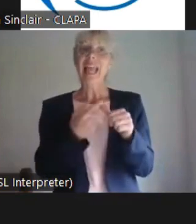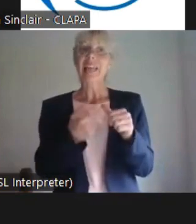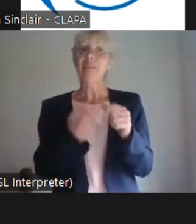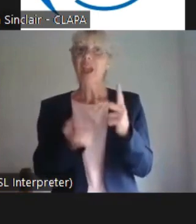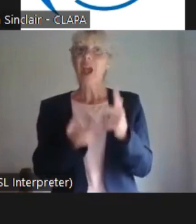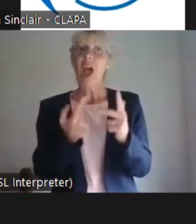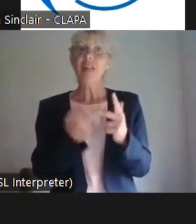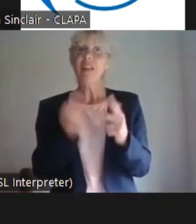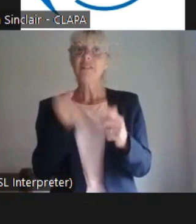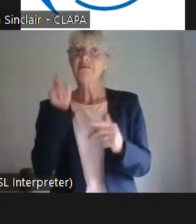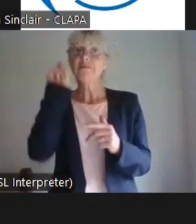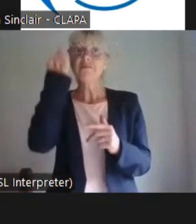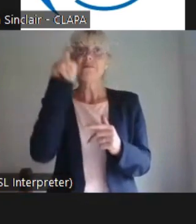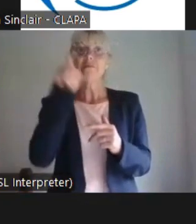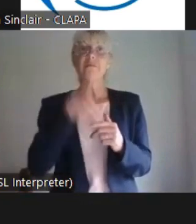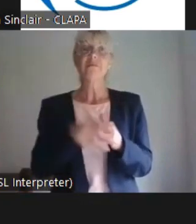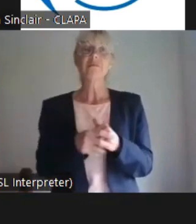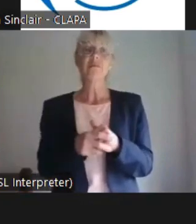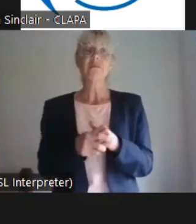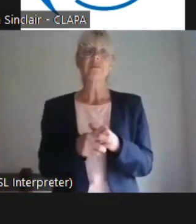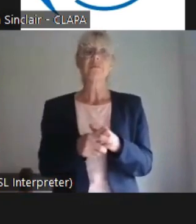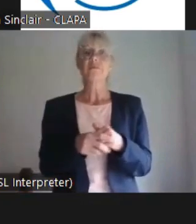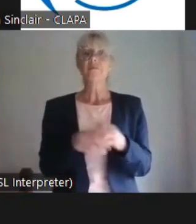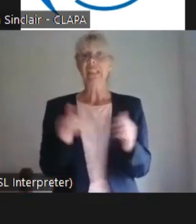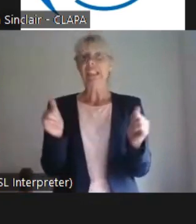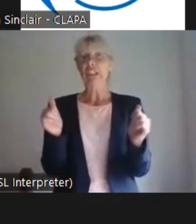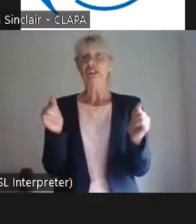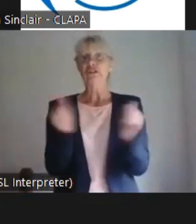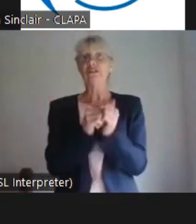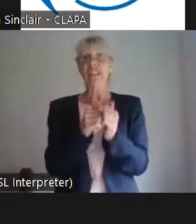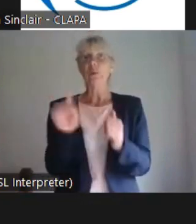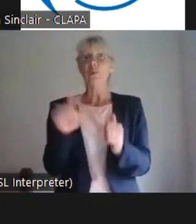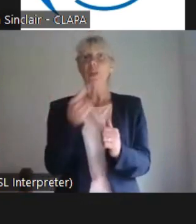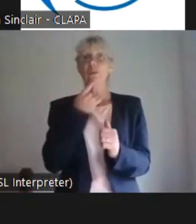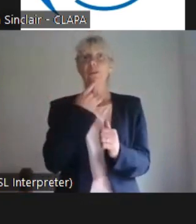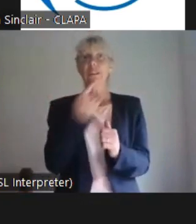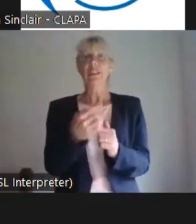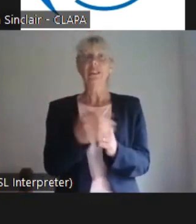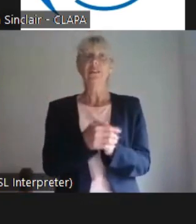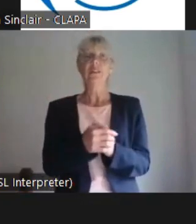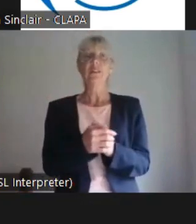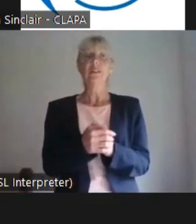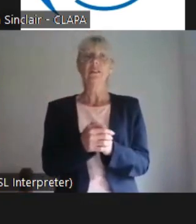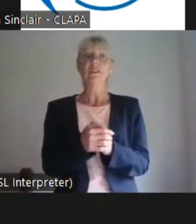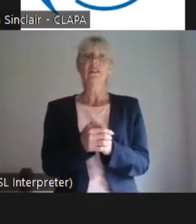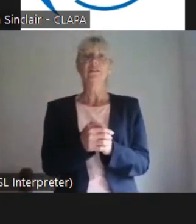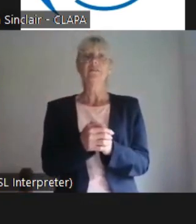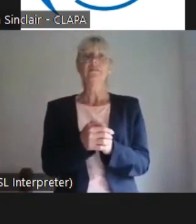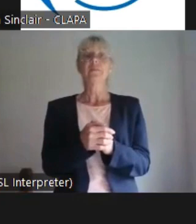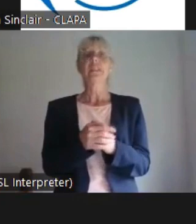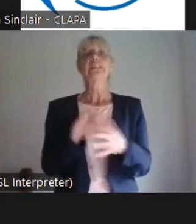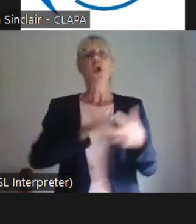yeah absolutely no I agree with what you've said and it's certainly a complex relationship and so